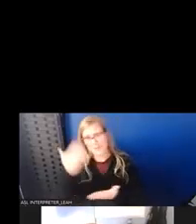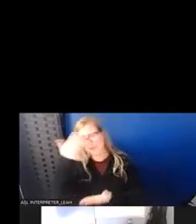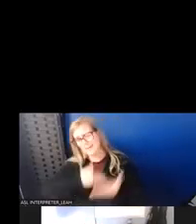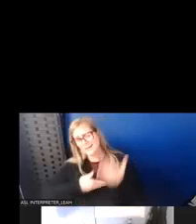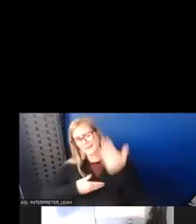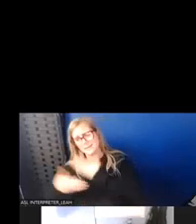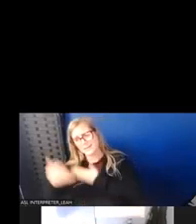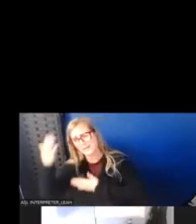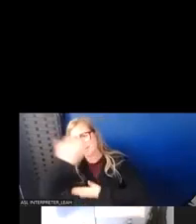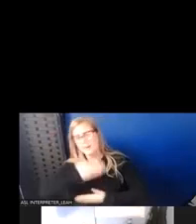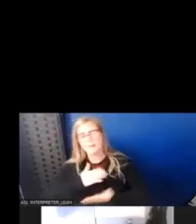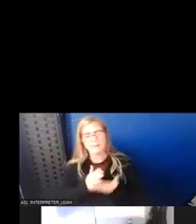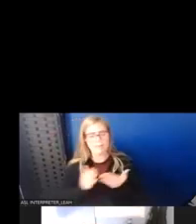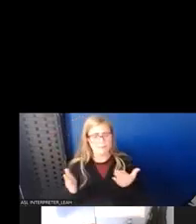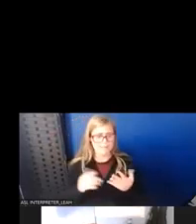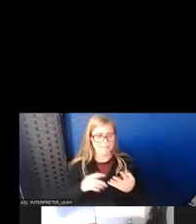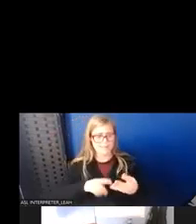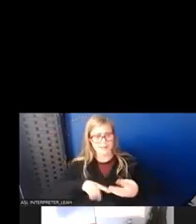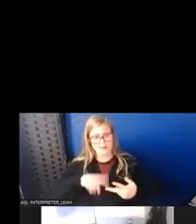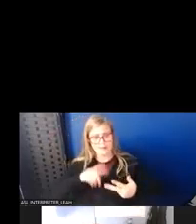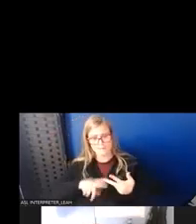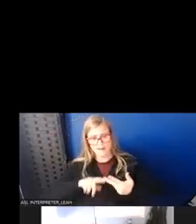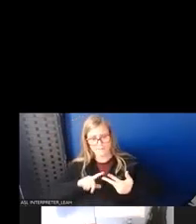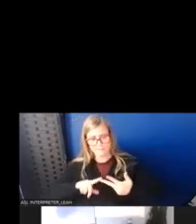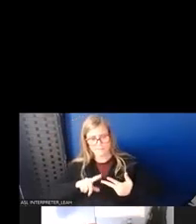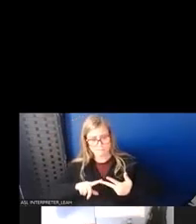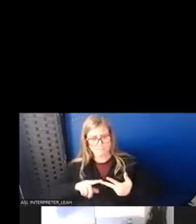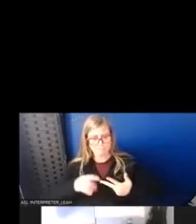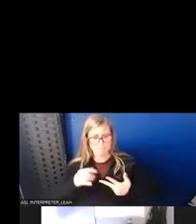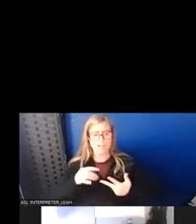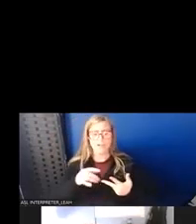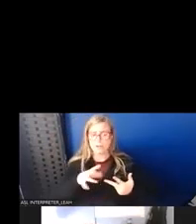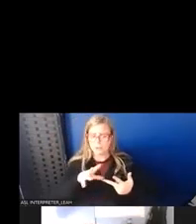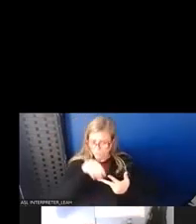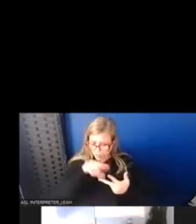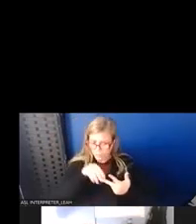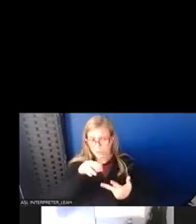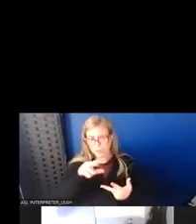And then finally, when we learn from searching and elaborating,